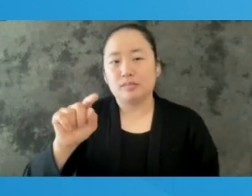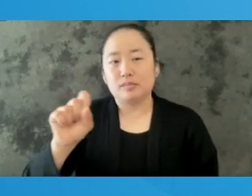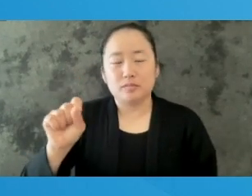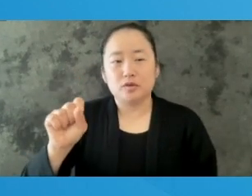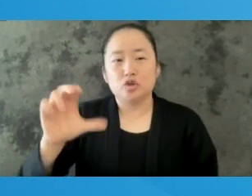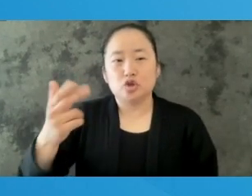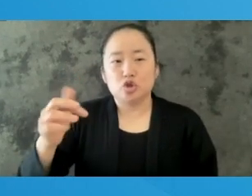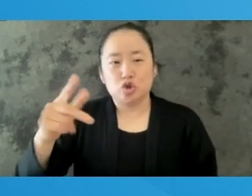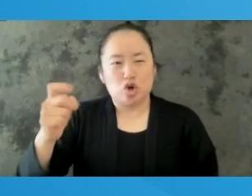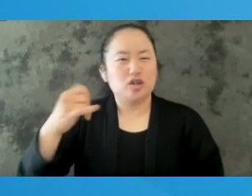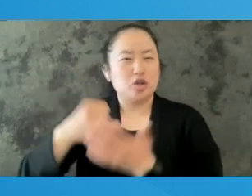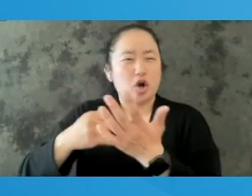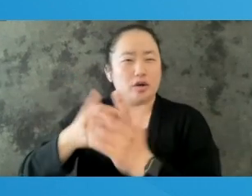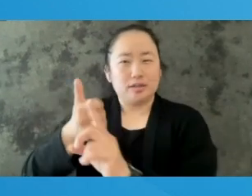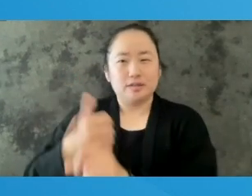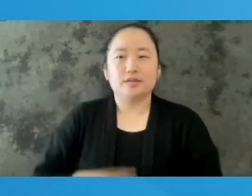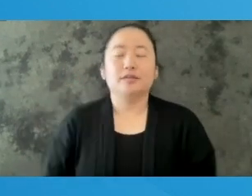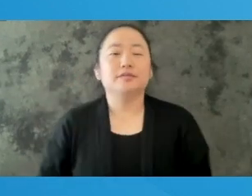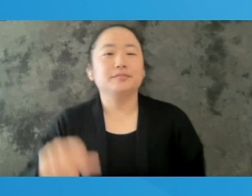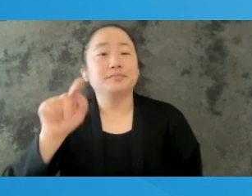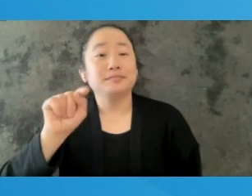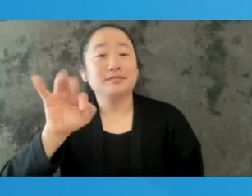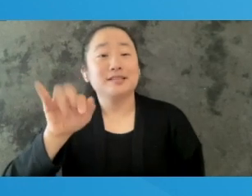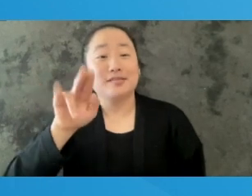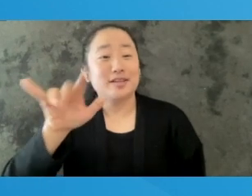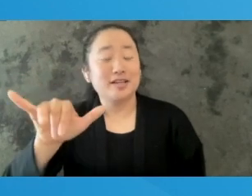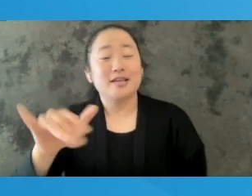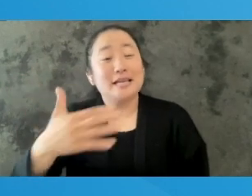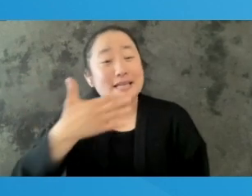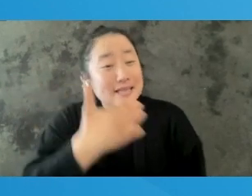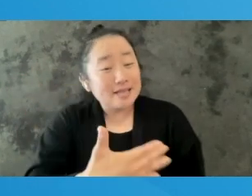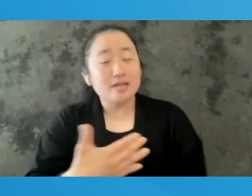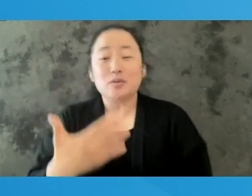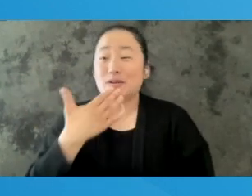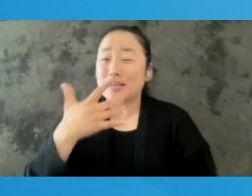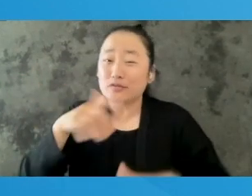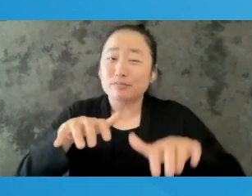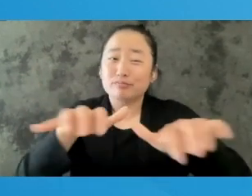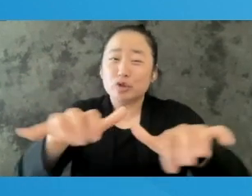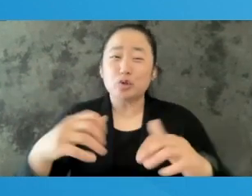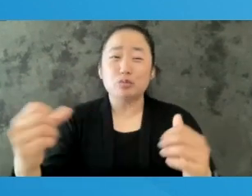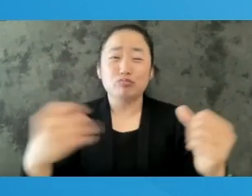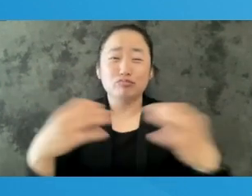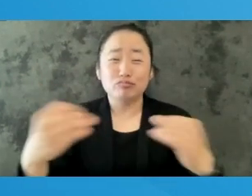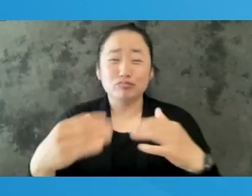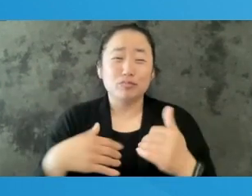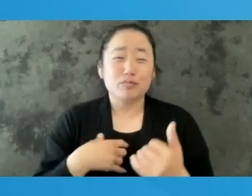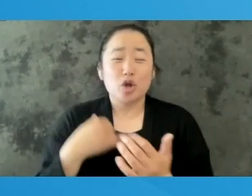And thank you to all of you for sharing your wonderful observations in getting us started.